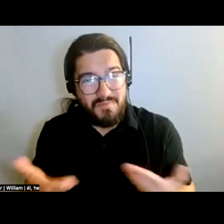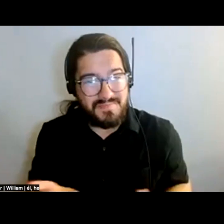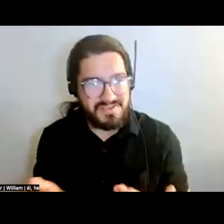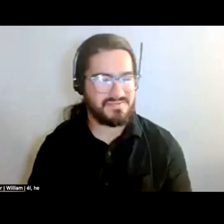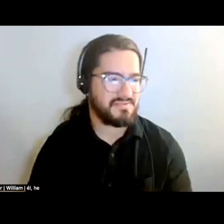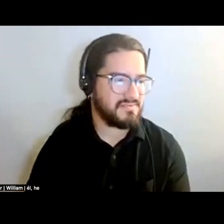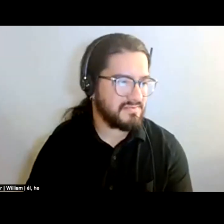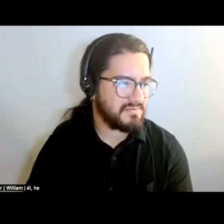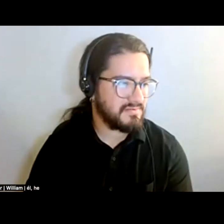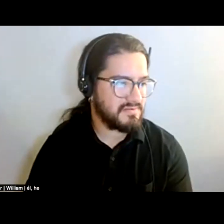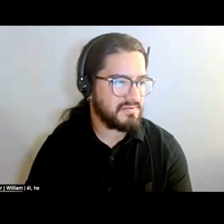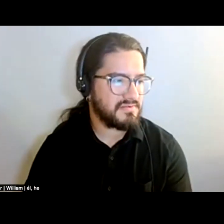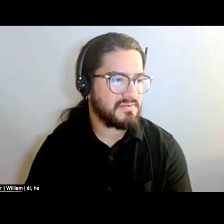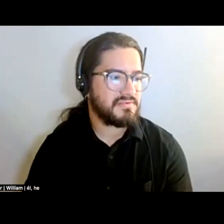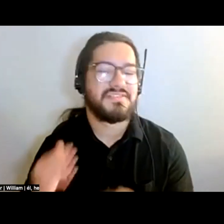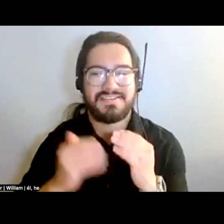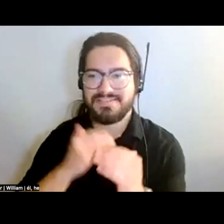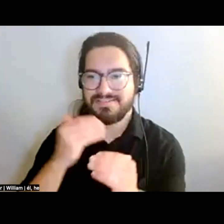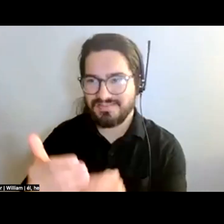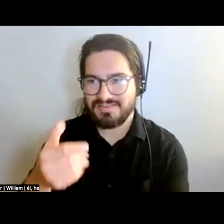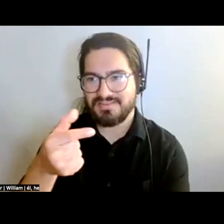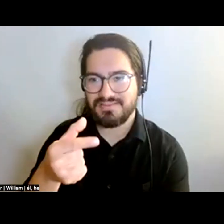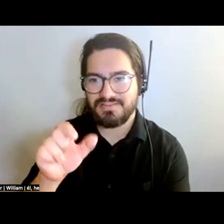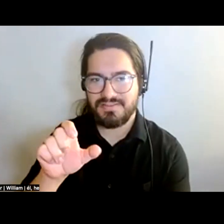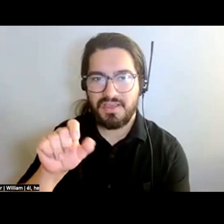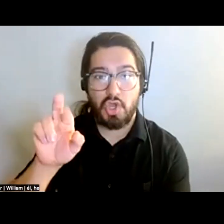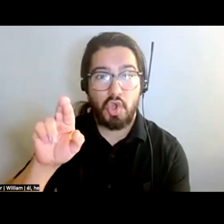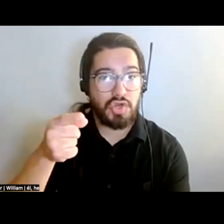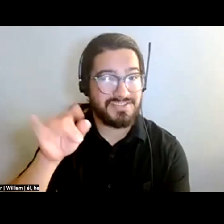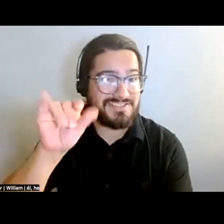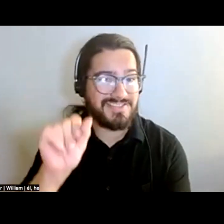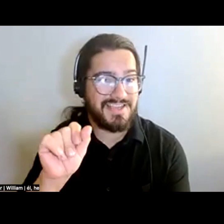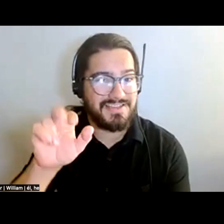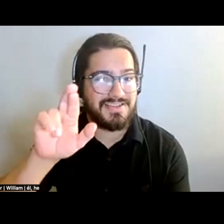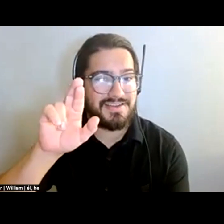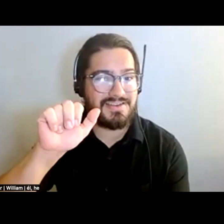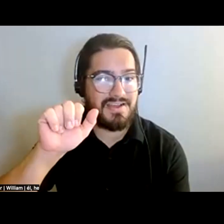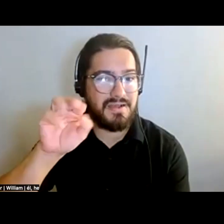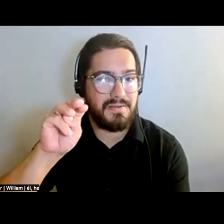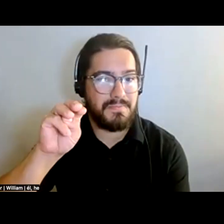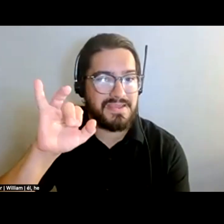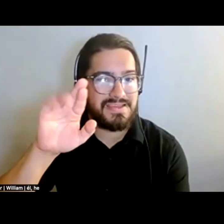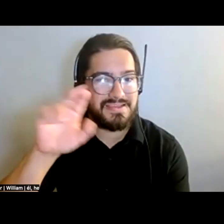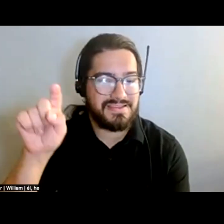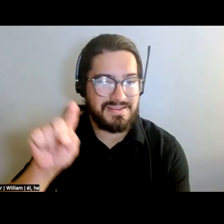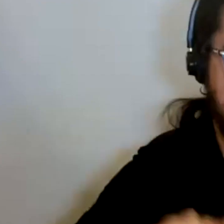Our next reader is Georgina Ramírez. Okay…[David explains in Spanish that he will be reading the English version of Georgina’s